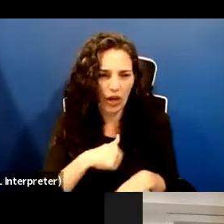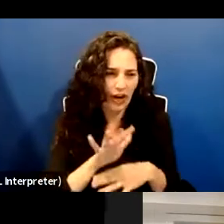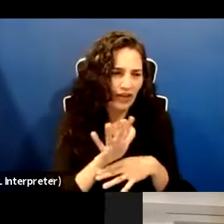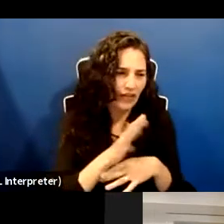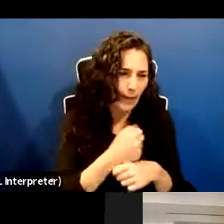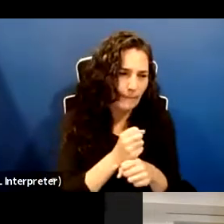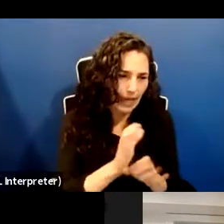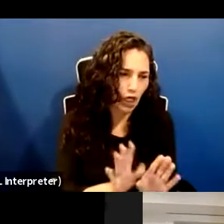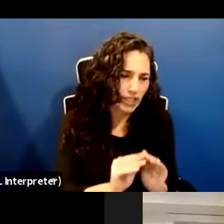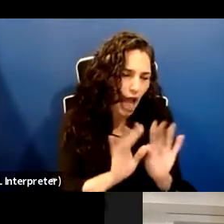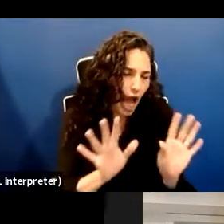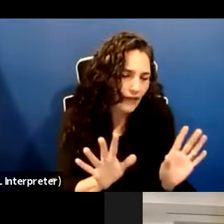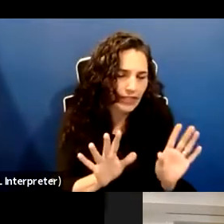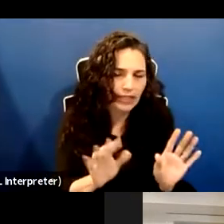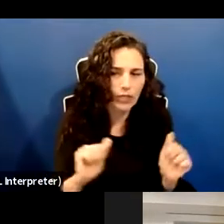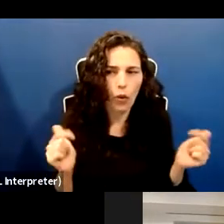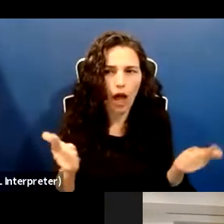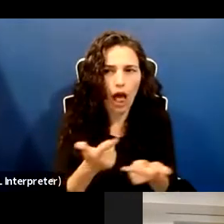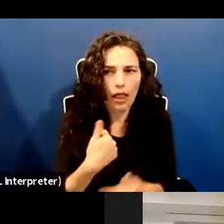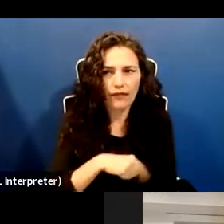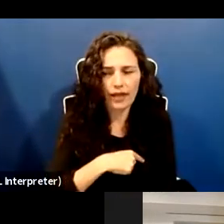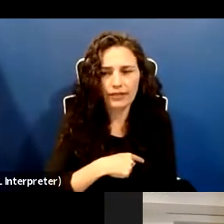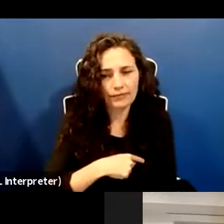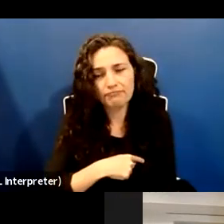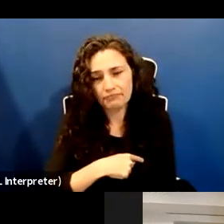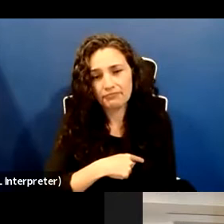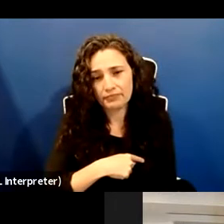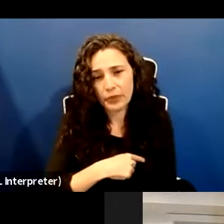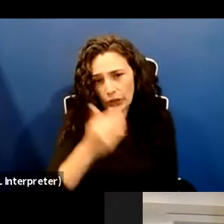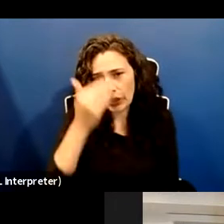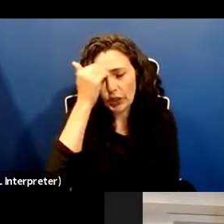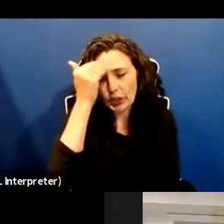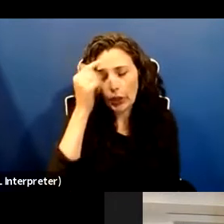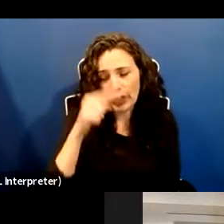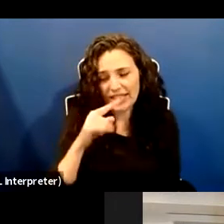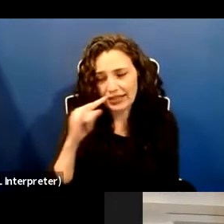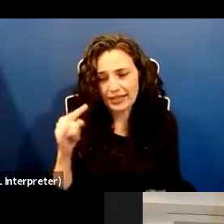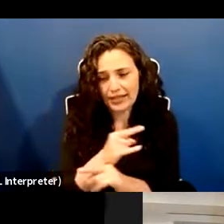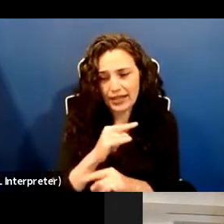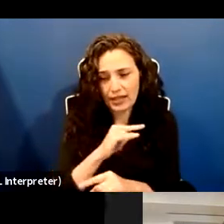And so all of us, this is a cynical world turn out to be. So, it just felt like we really need